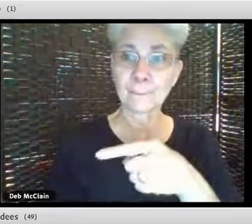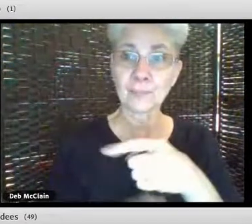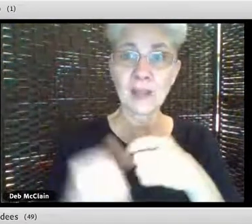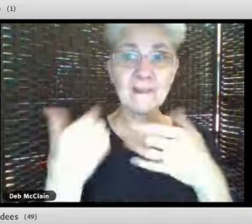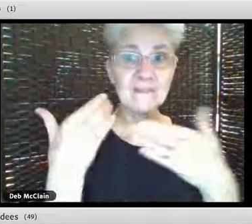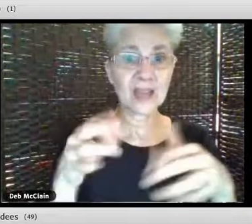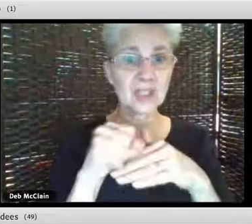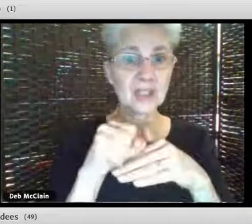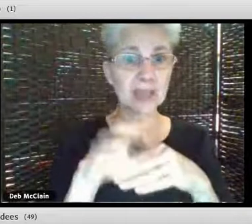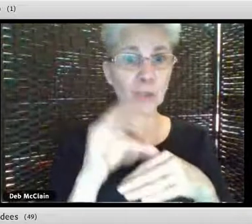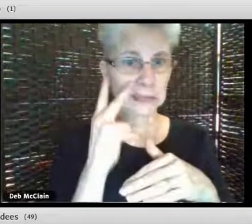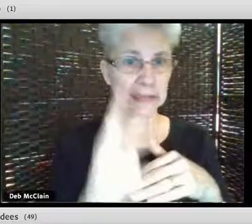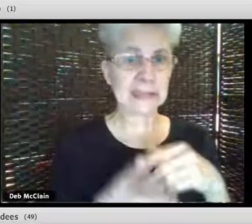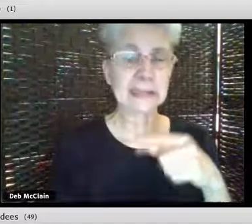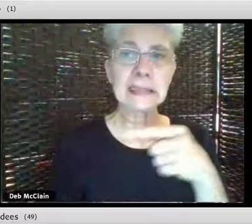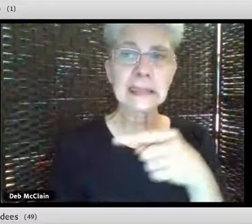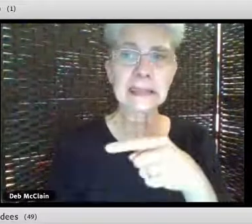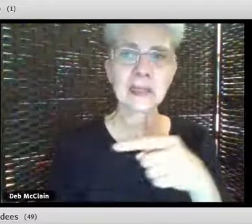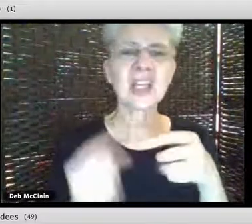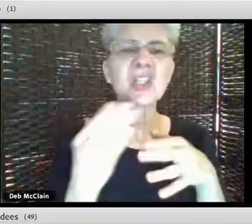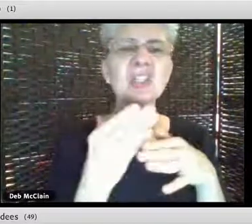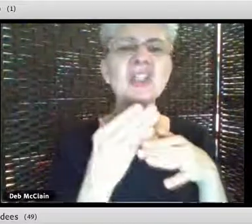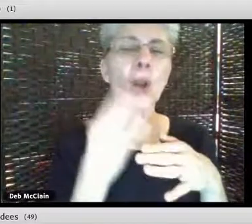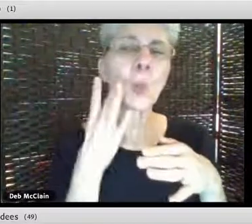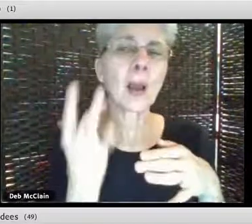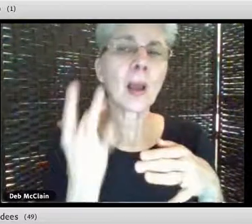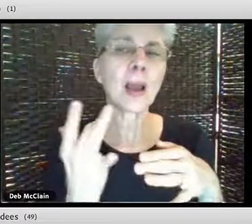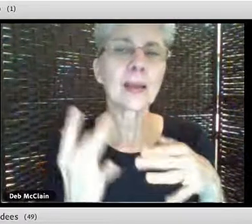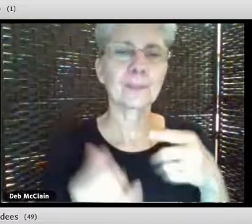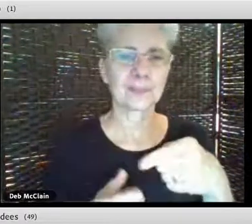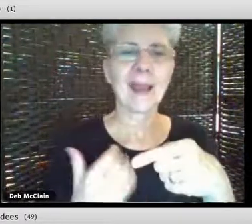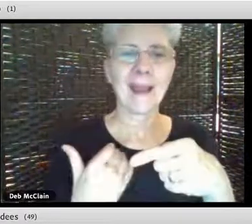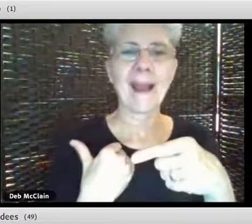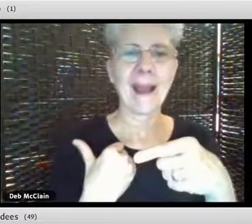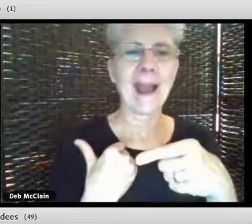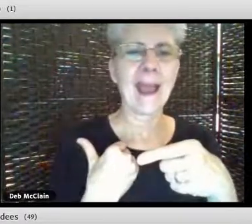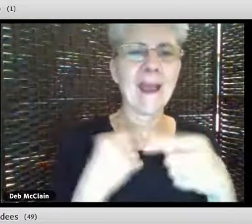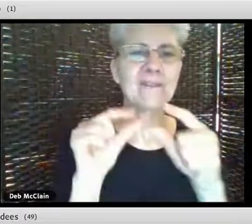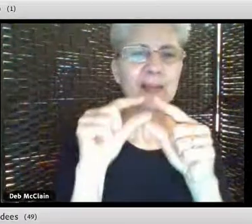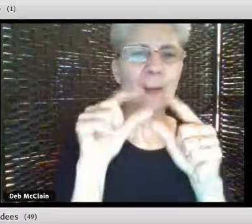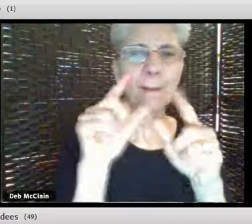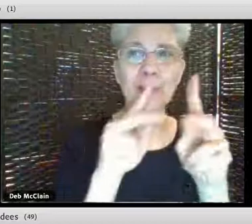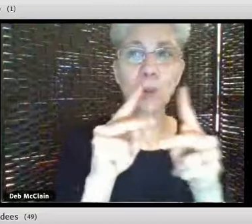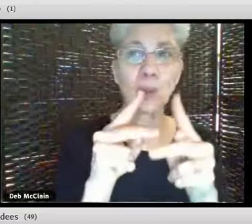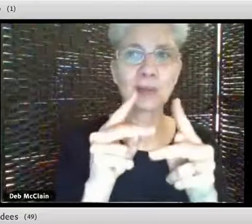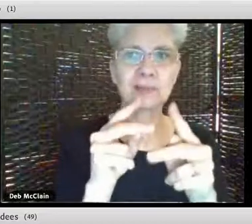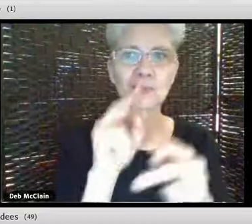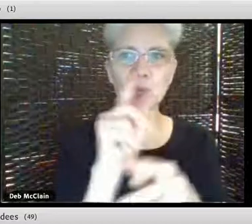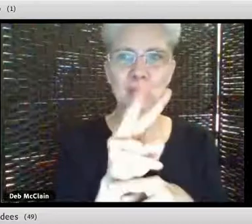you'll see it shared because I have the little people here. That's pretty cool.